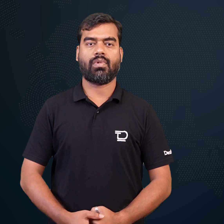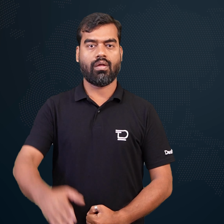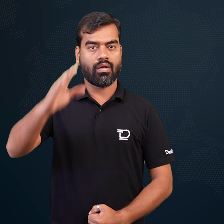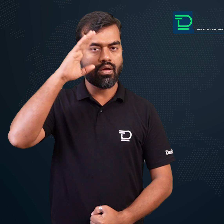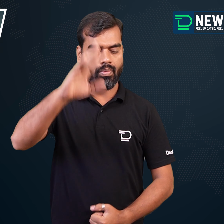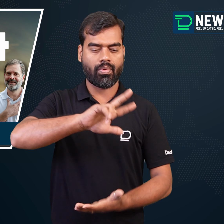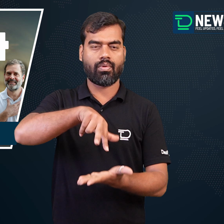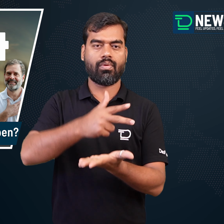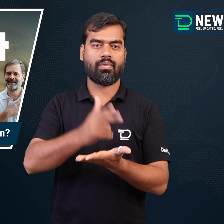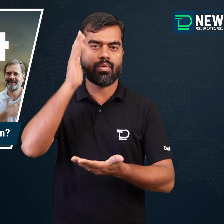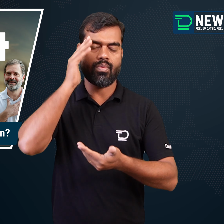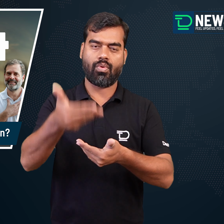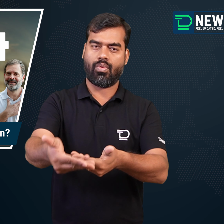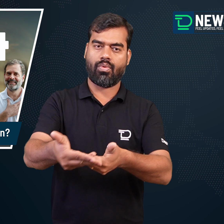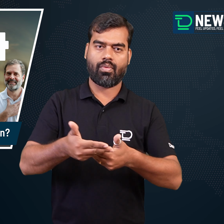Hi, welcome to Deaf Talks News.